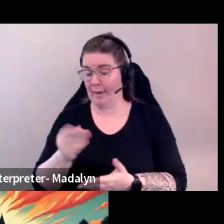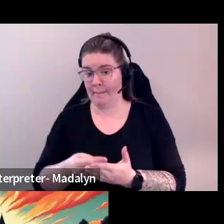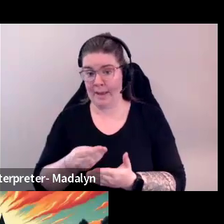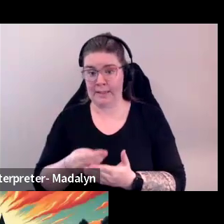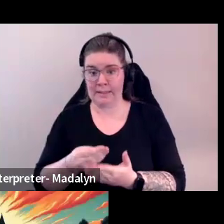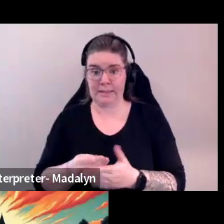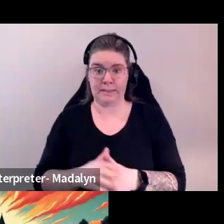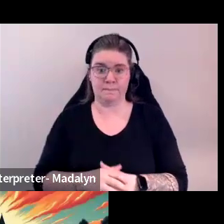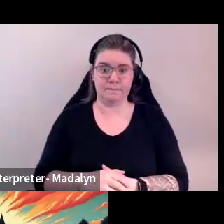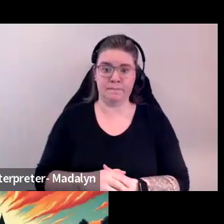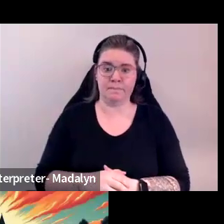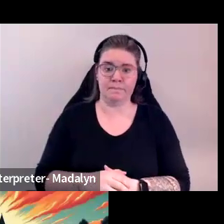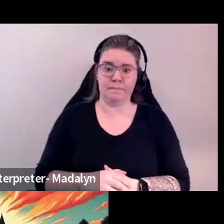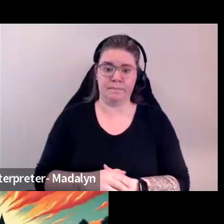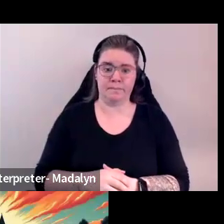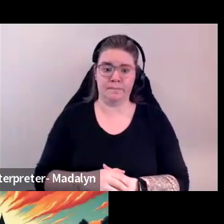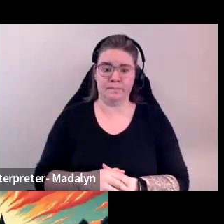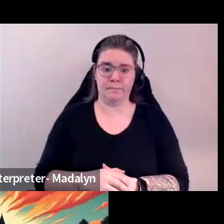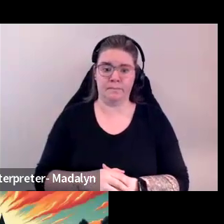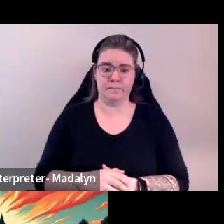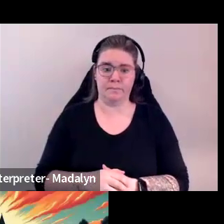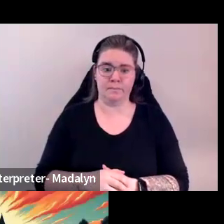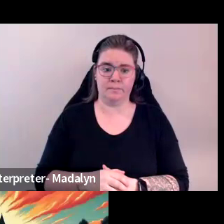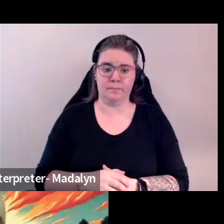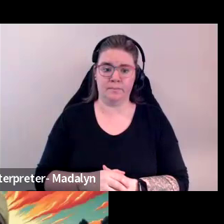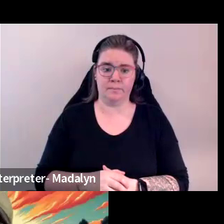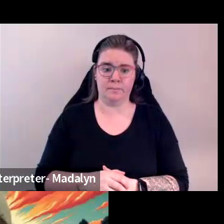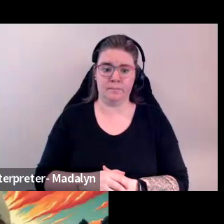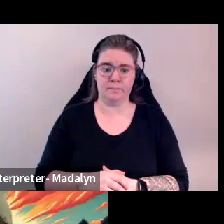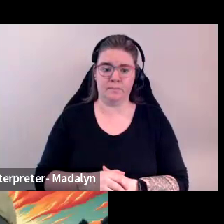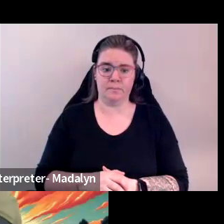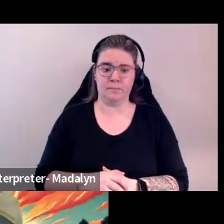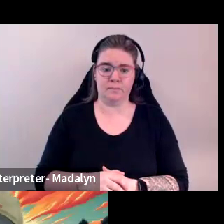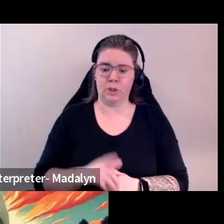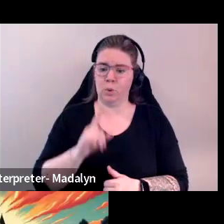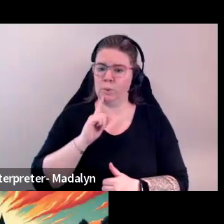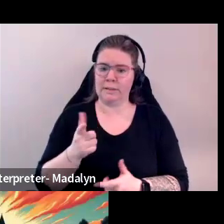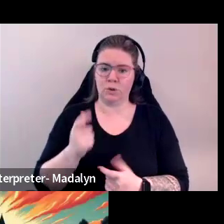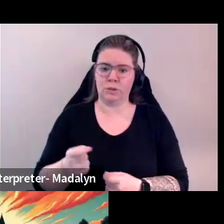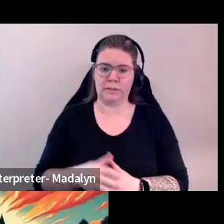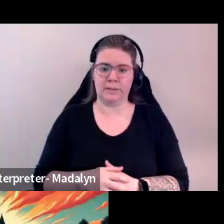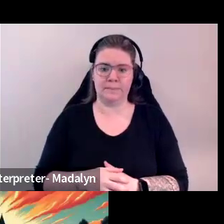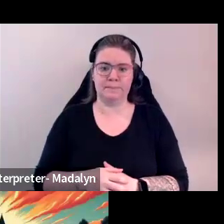Tom Olin: and show. Tom Olin: So it's like, it's interesting. Things are always happy.